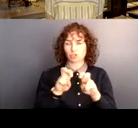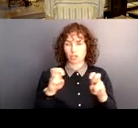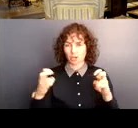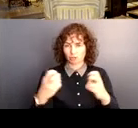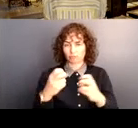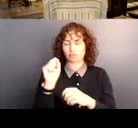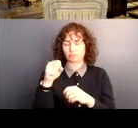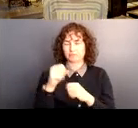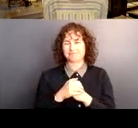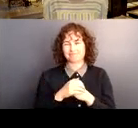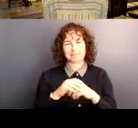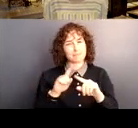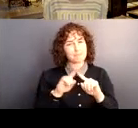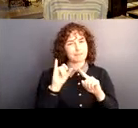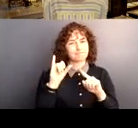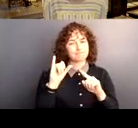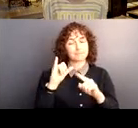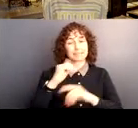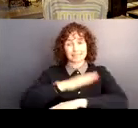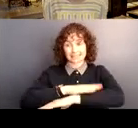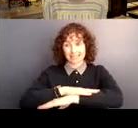However, the desk are low and none